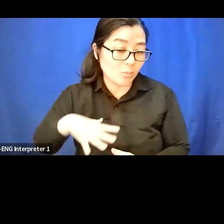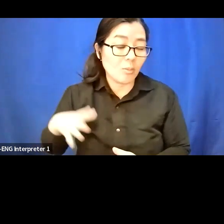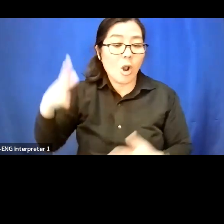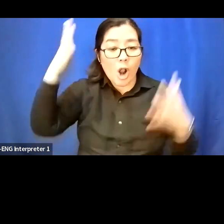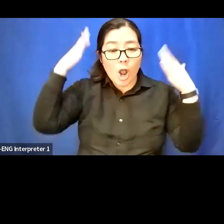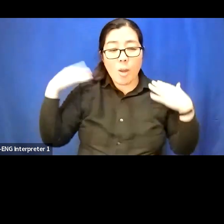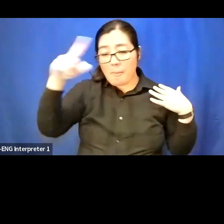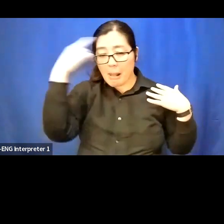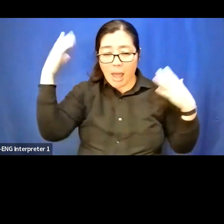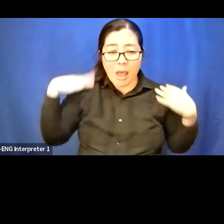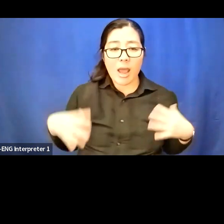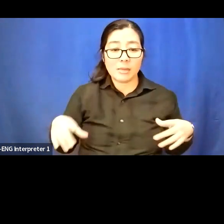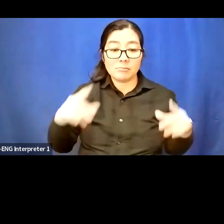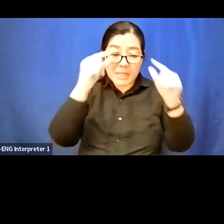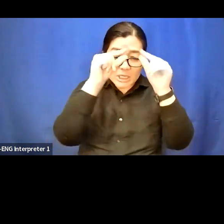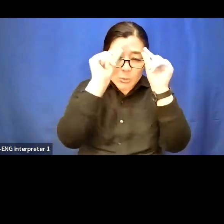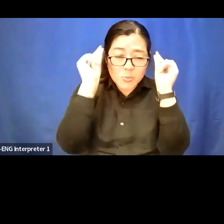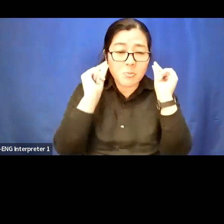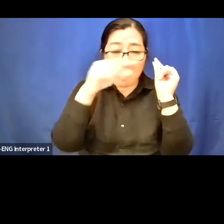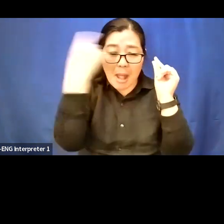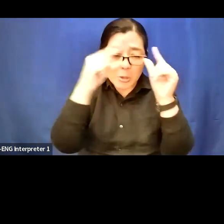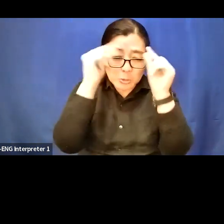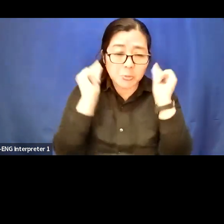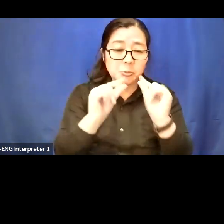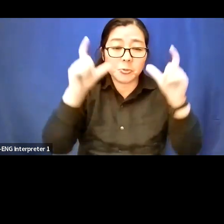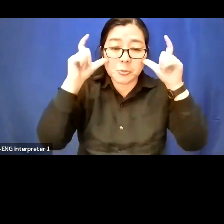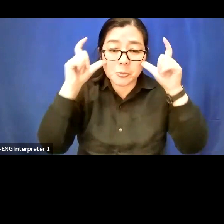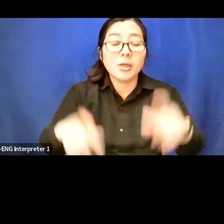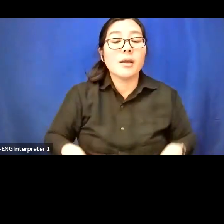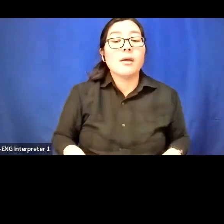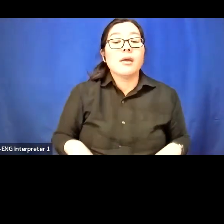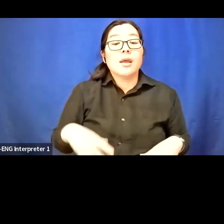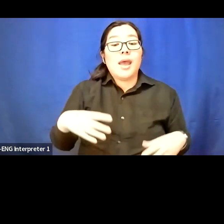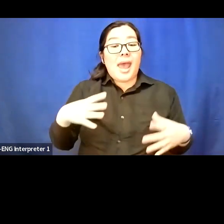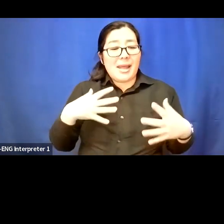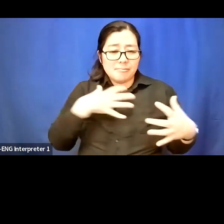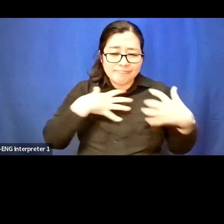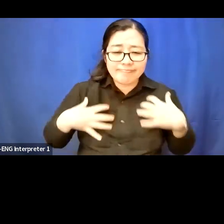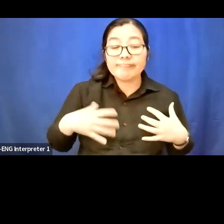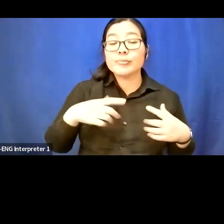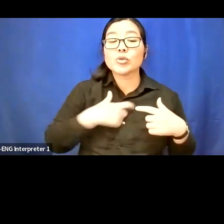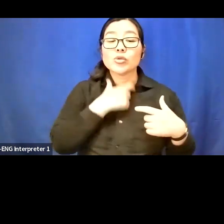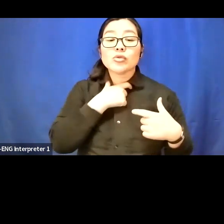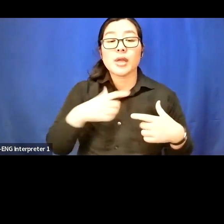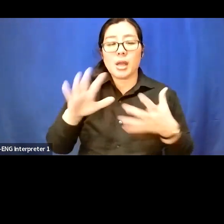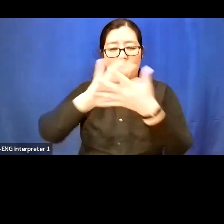black-rimmed glasses, and I'm wearing a blue patterned turtleneck, and I have a blurred background. A little about me.